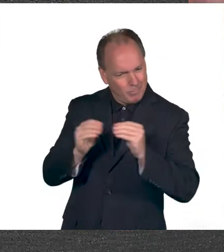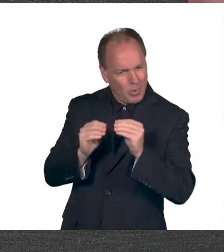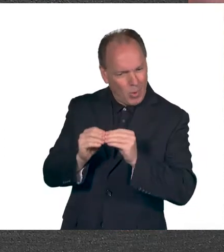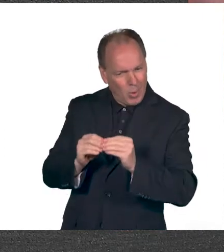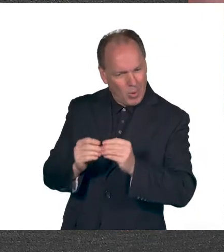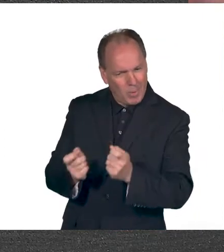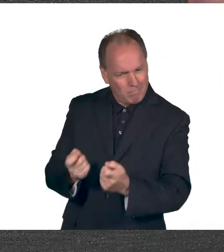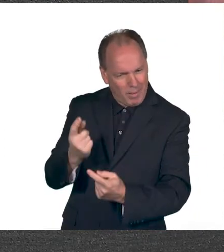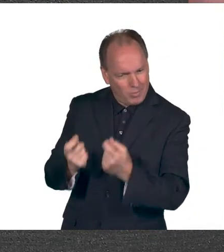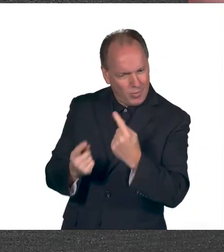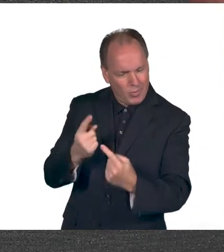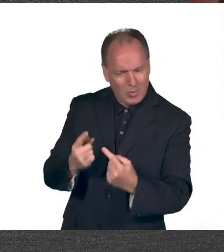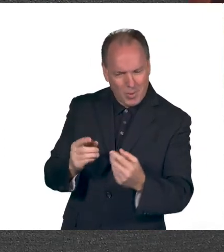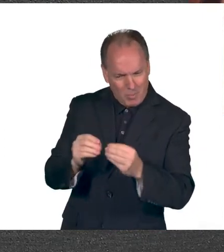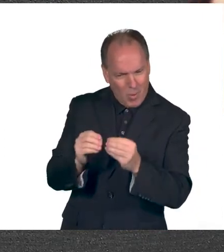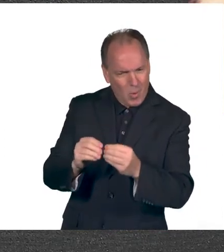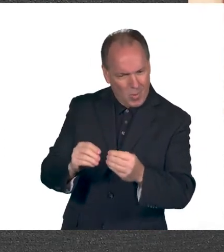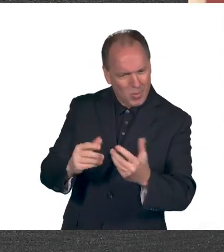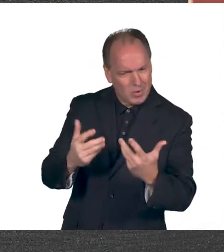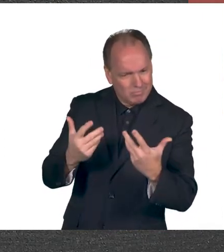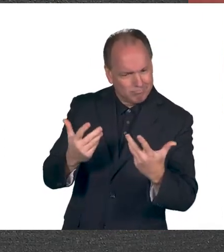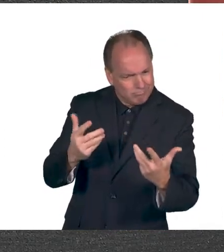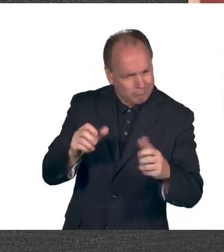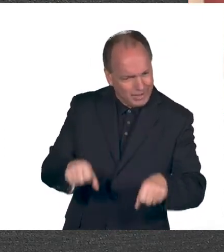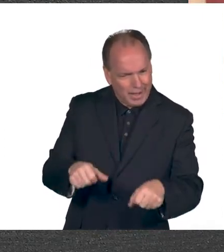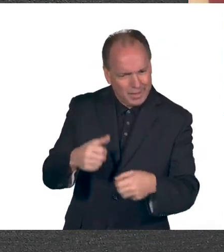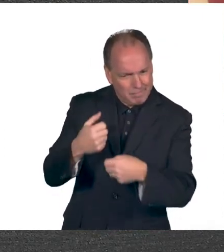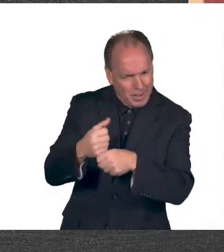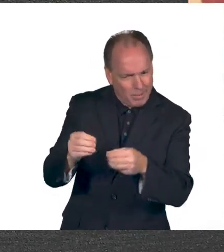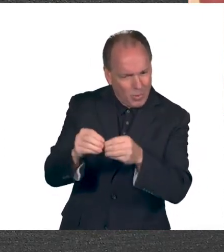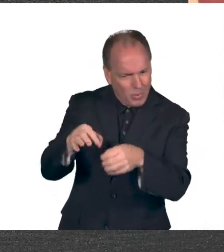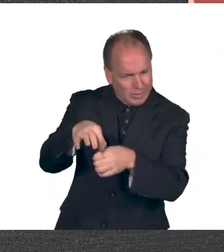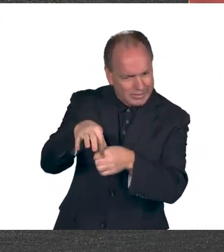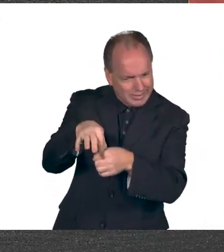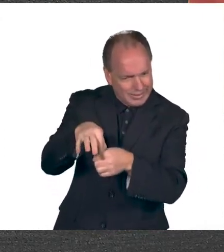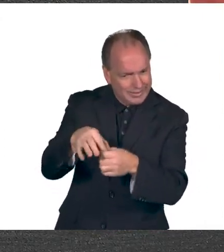we can pop more corn and we can brew more tea.'"